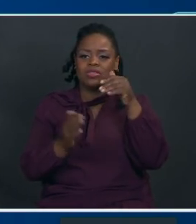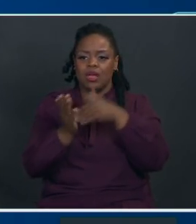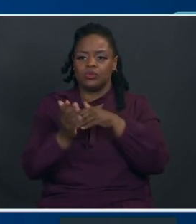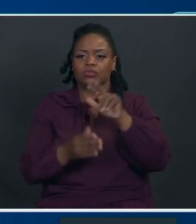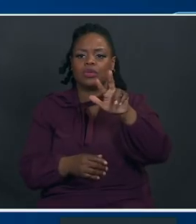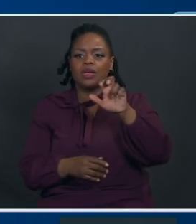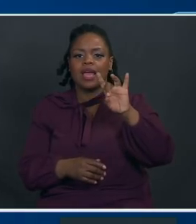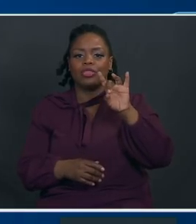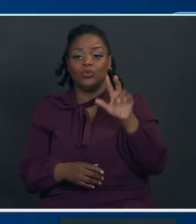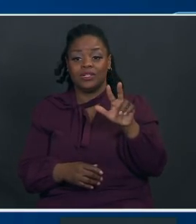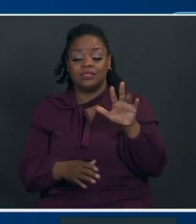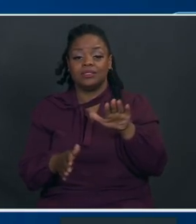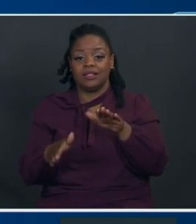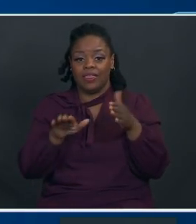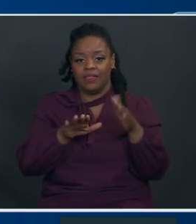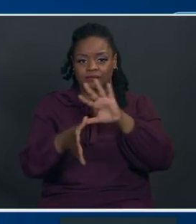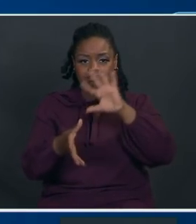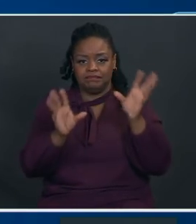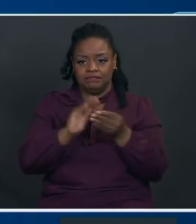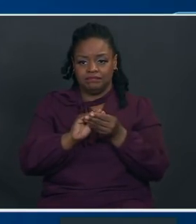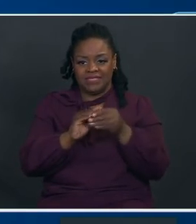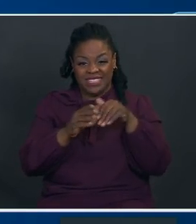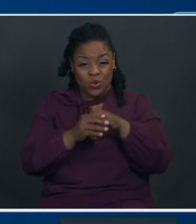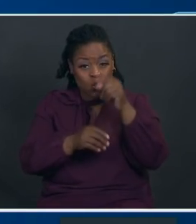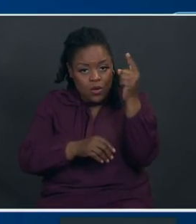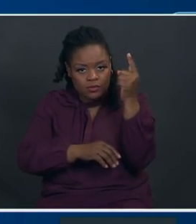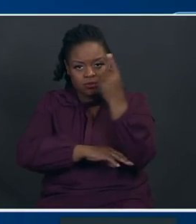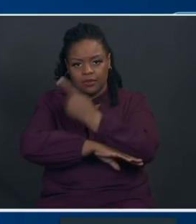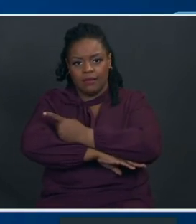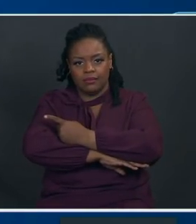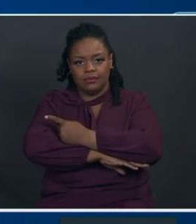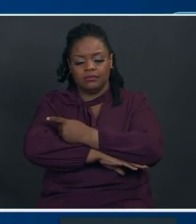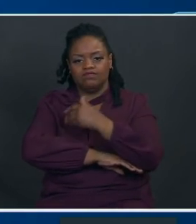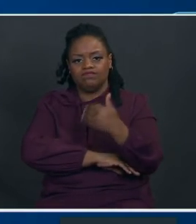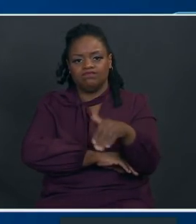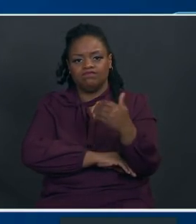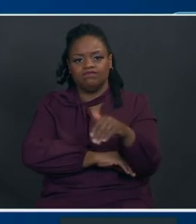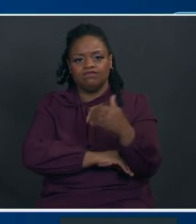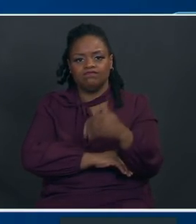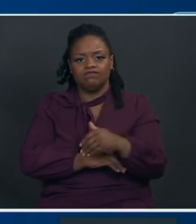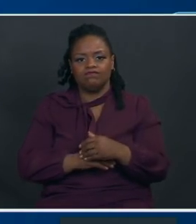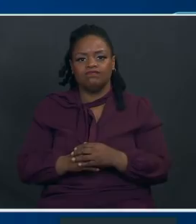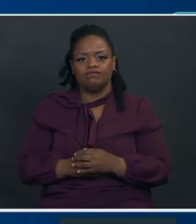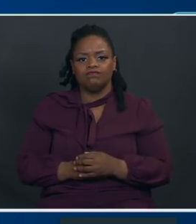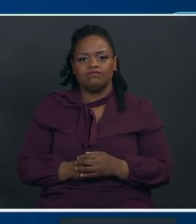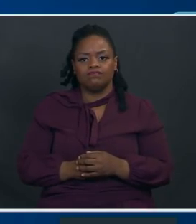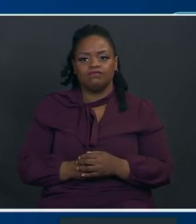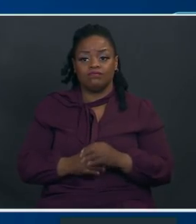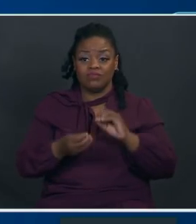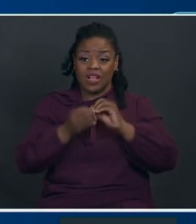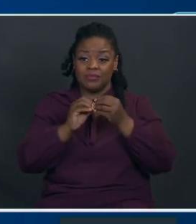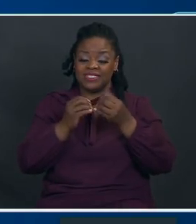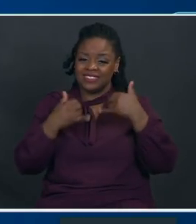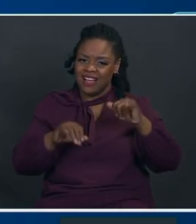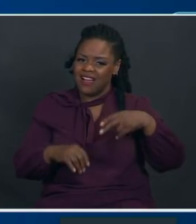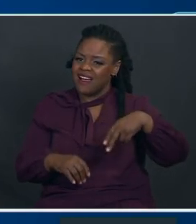Though I am encouraged by these trends, our case rates remain extraordinarily high and now is the time to remain vigilant.